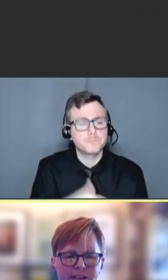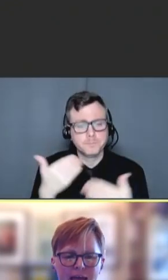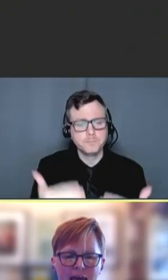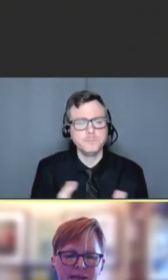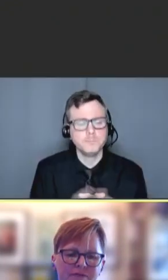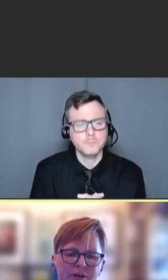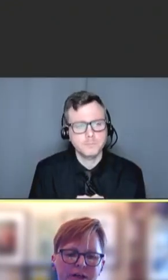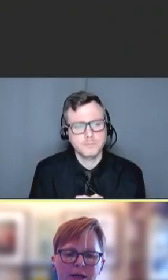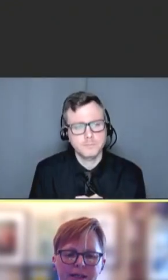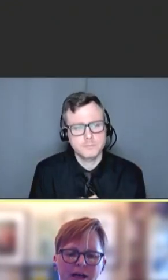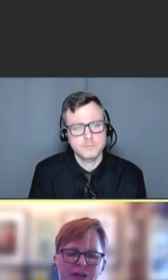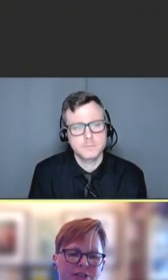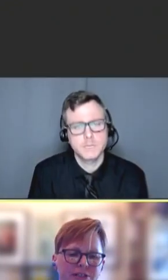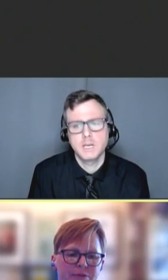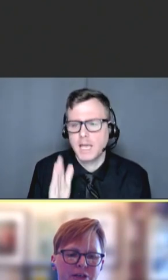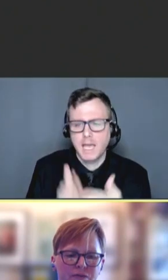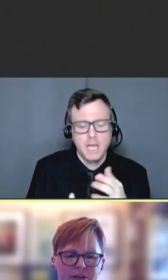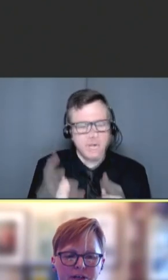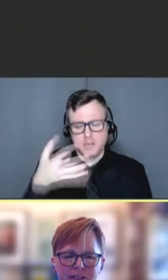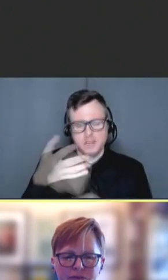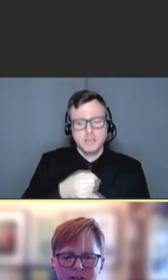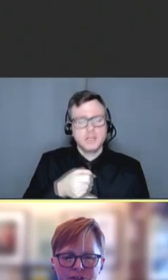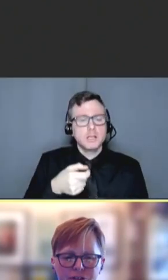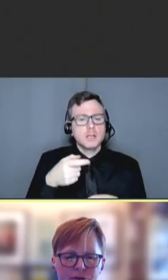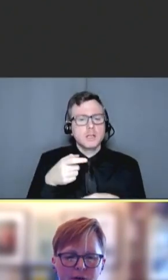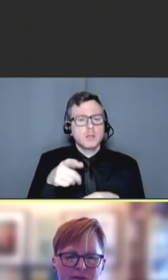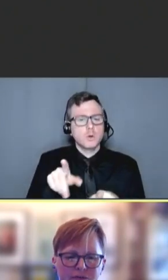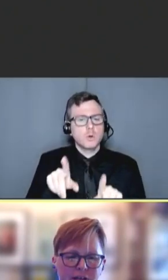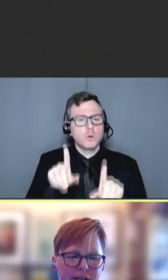So, I'd just like to end and very quickly touch on some of COVID-19 research that